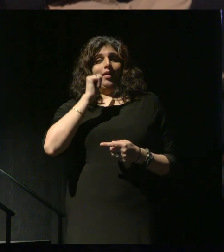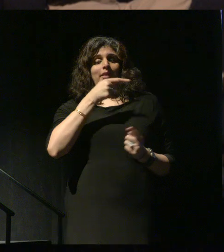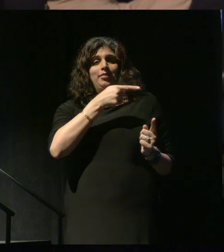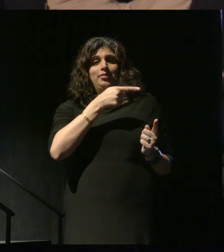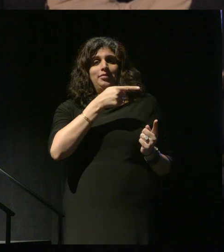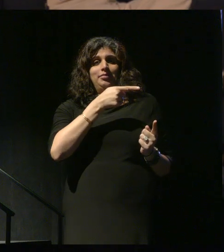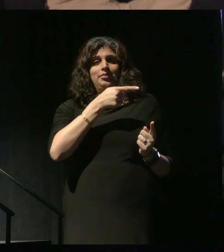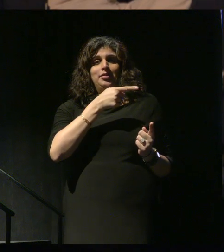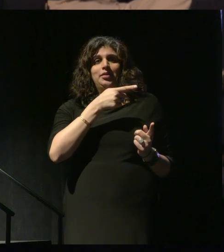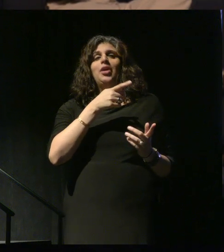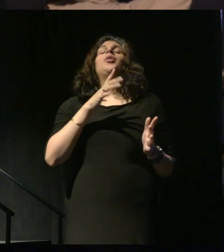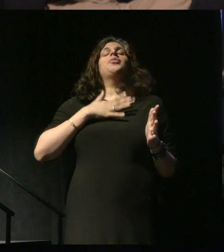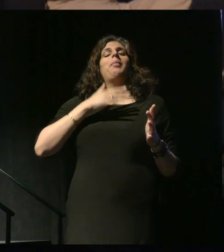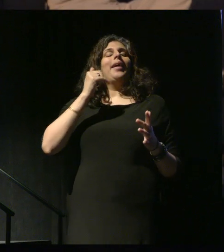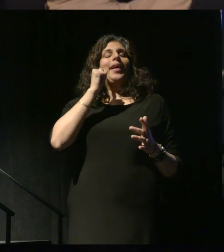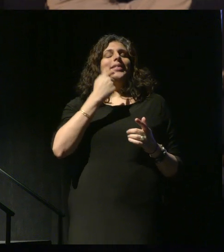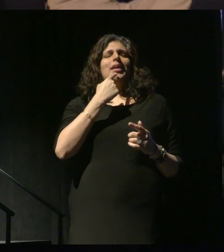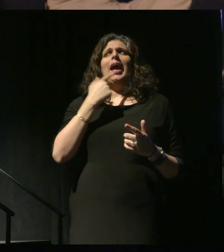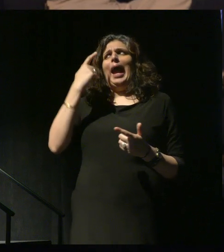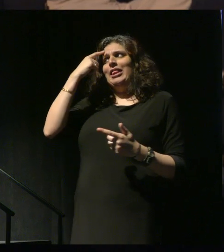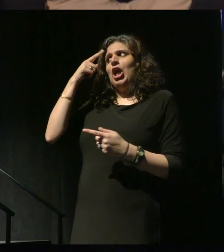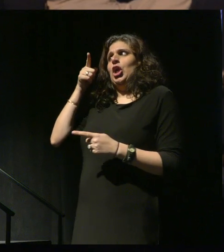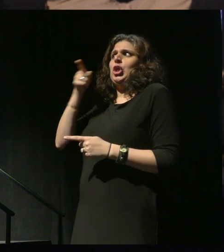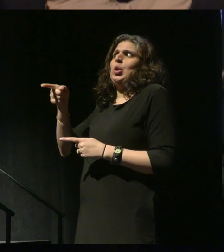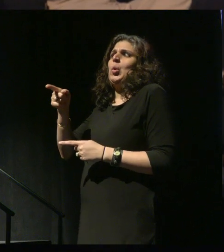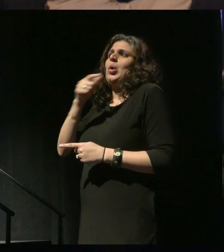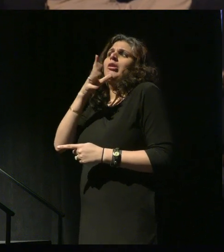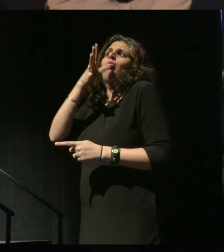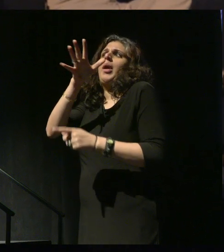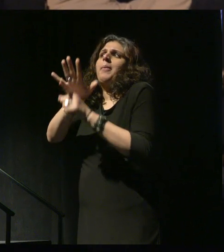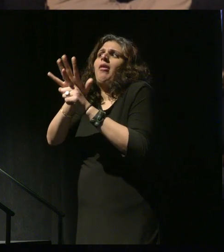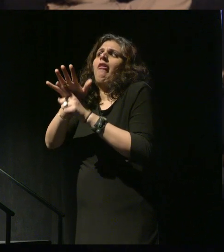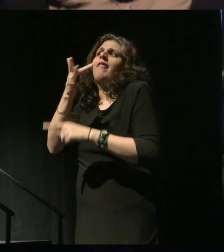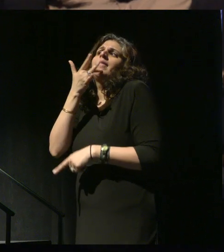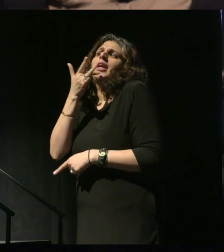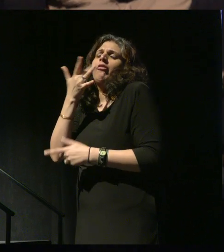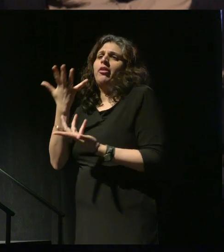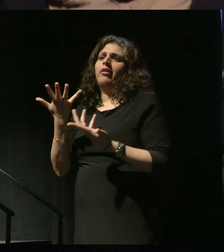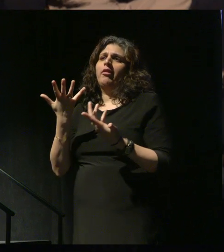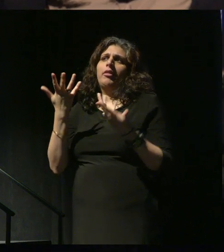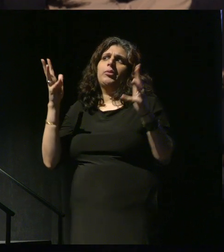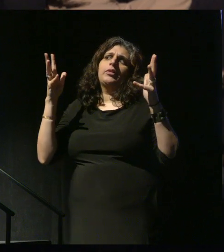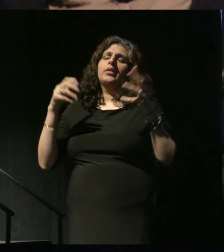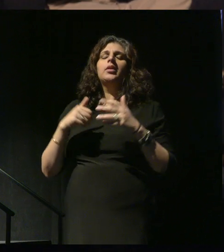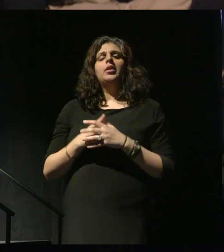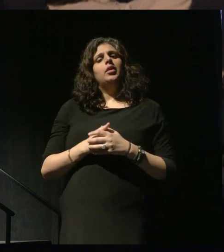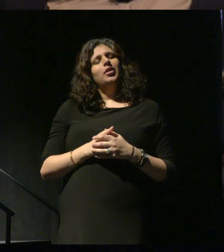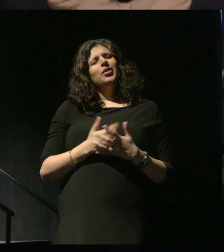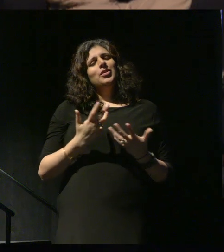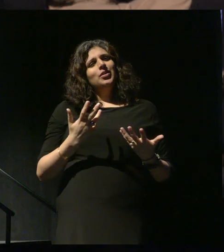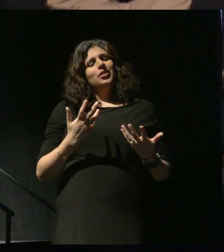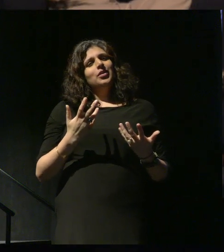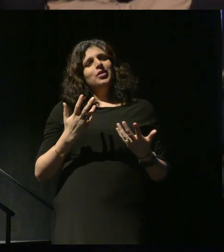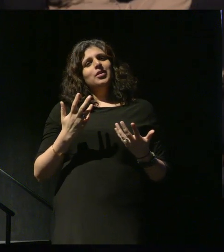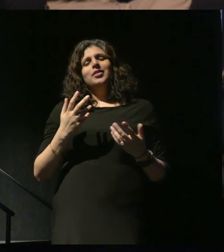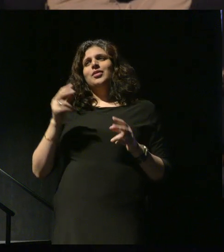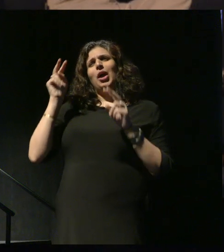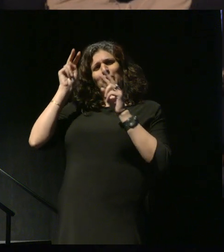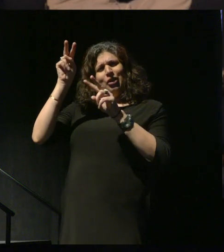she was, you know, you were her favorite and et cetera, et cetera. Like it gives, and so there's this way that and I'm looking forward to having these conversations